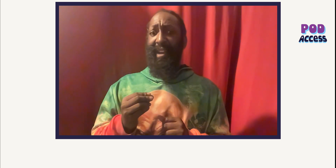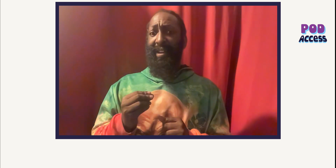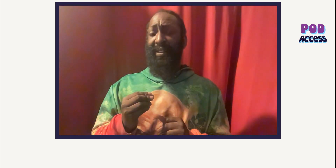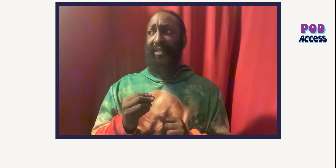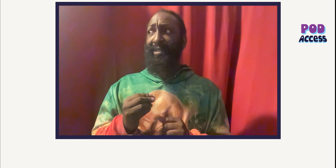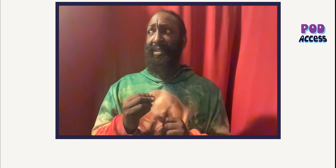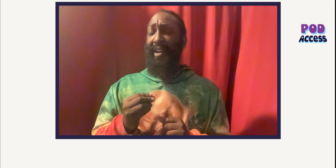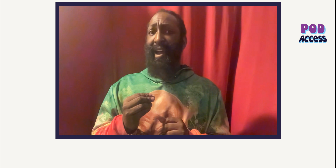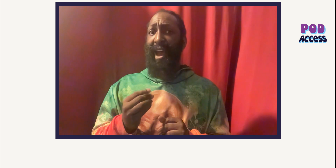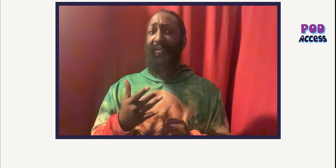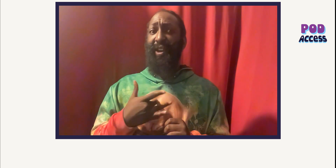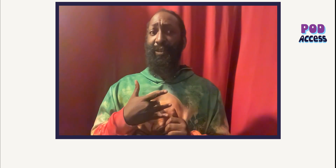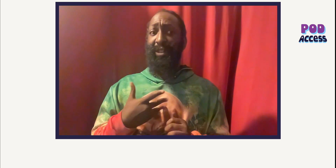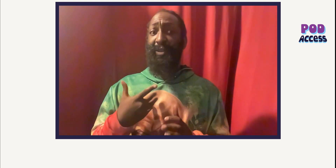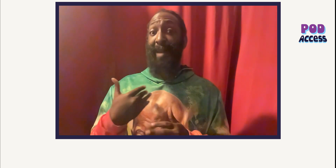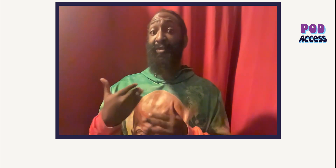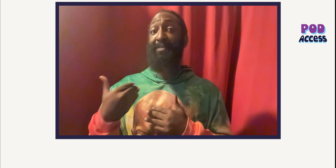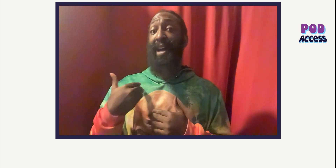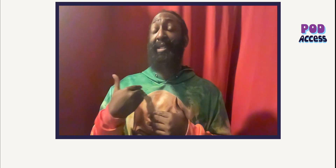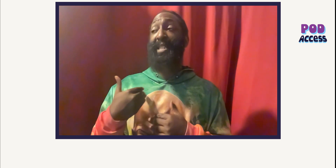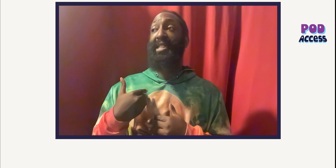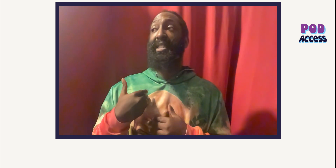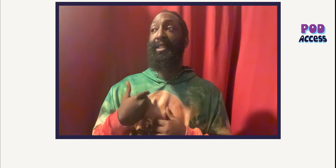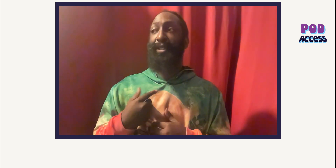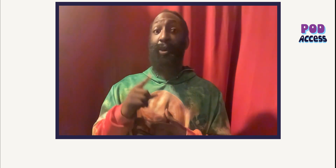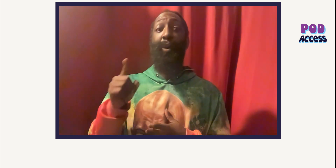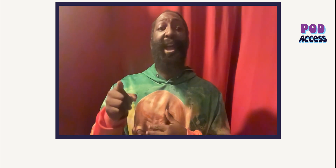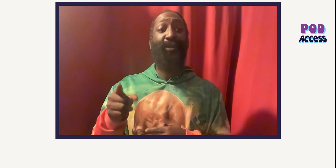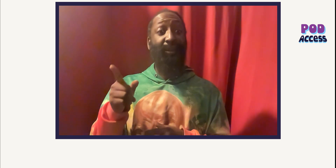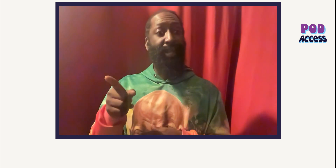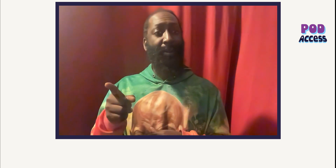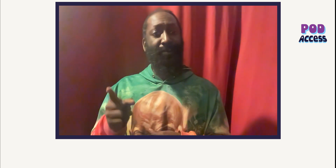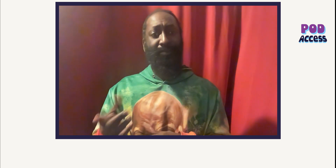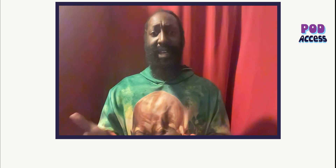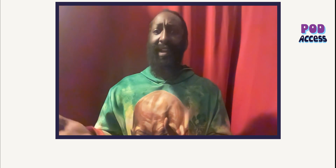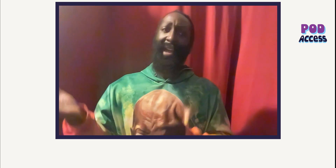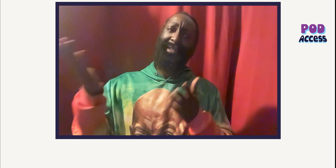And I felt that it was my responsibility to go out to him